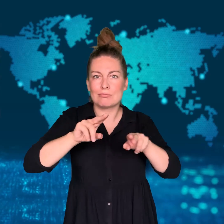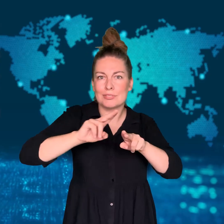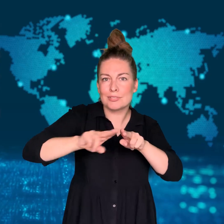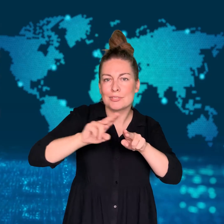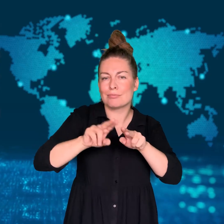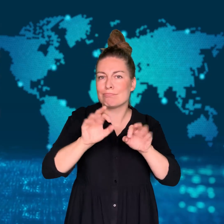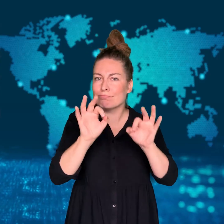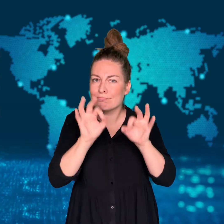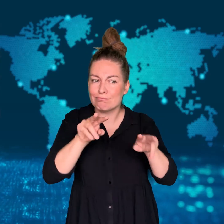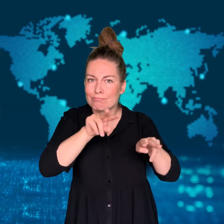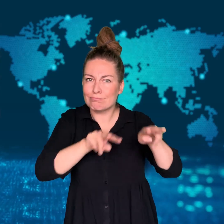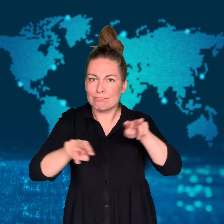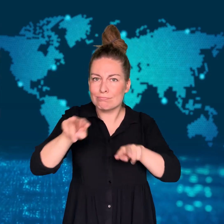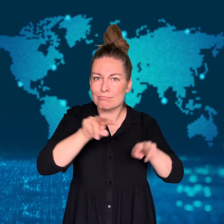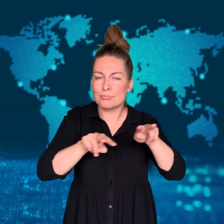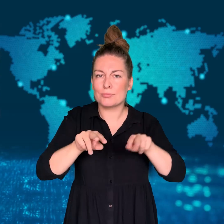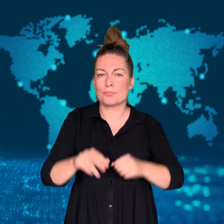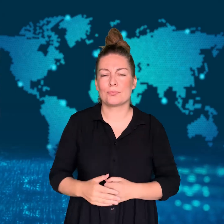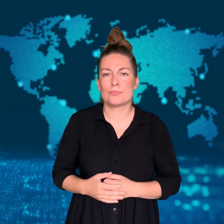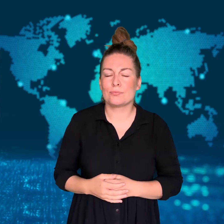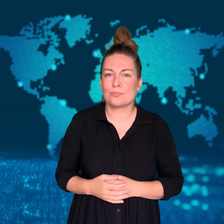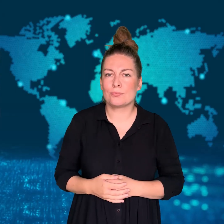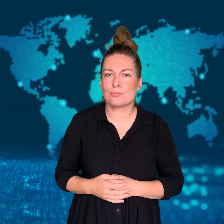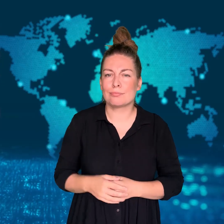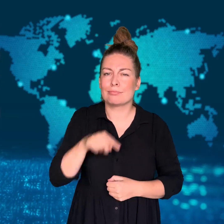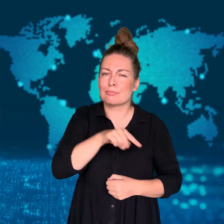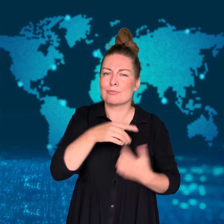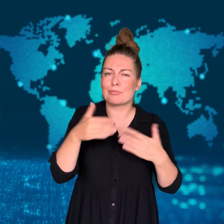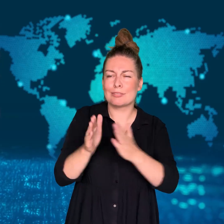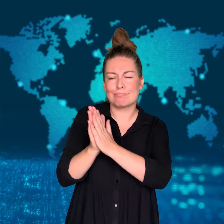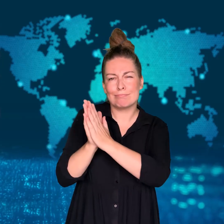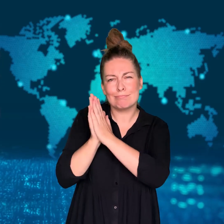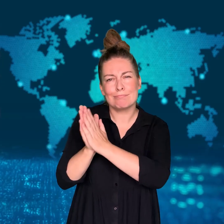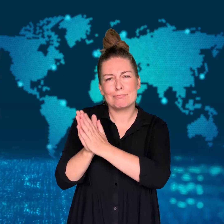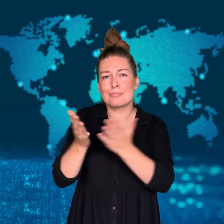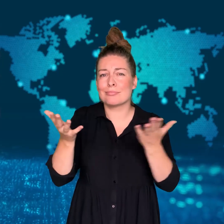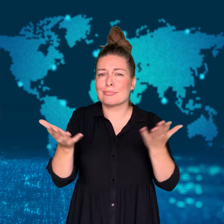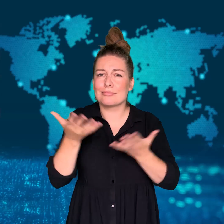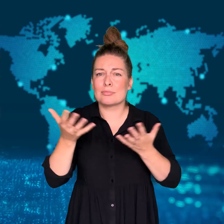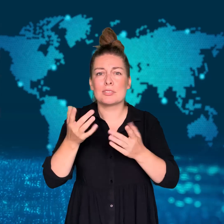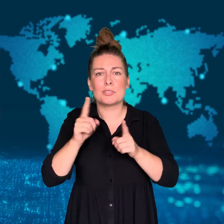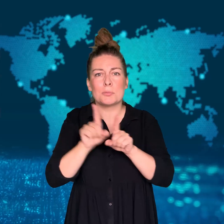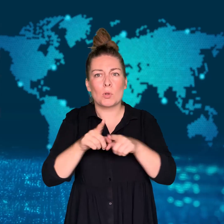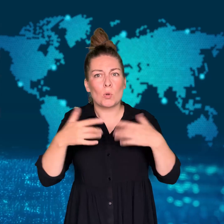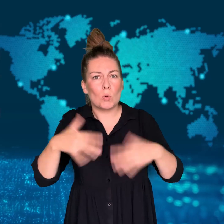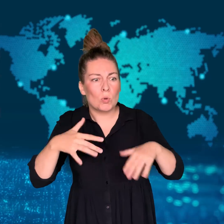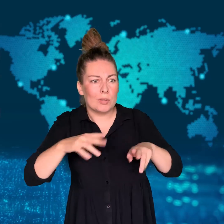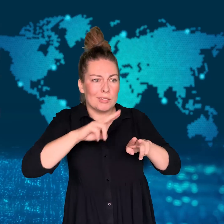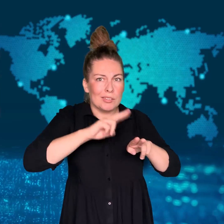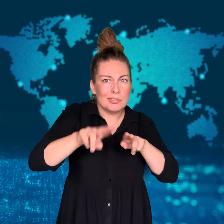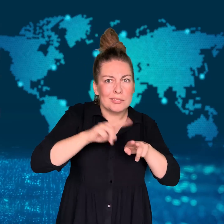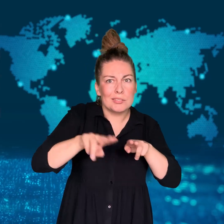a hospital so that he could receive more specialized care.